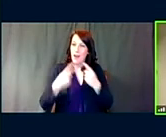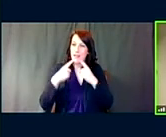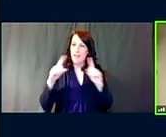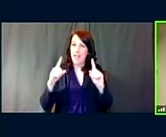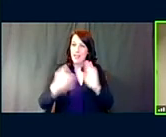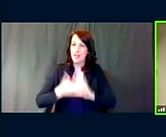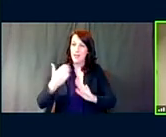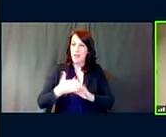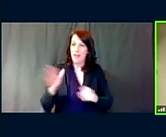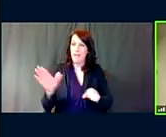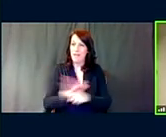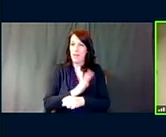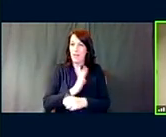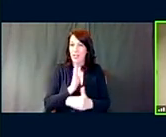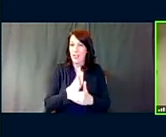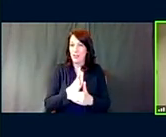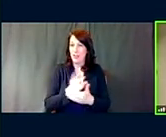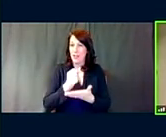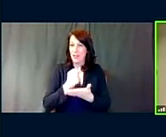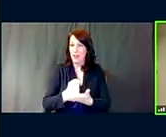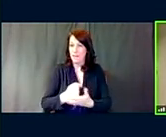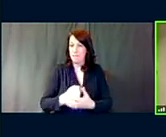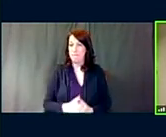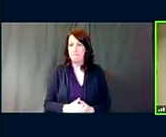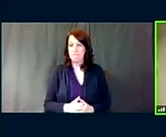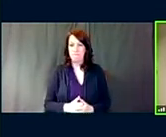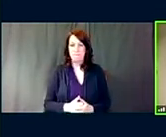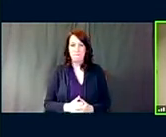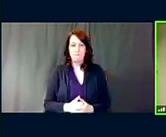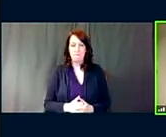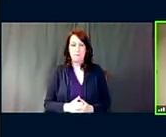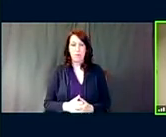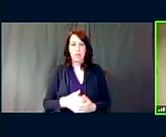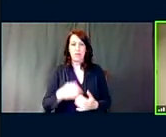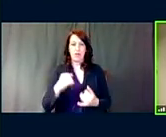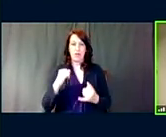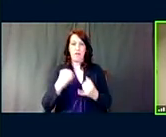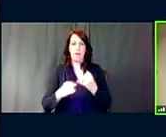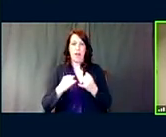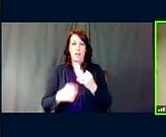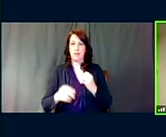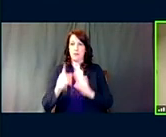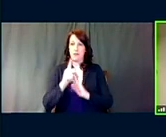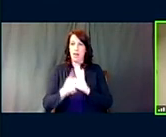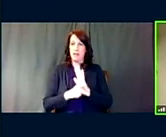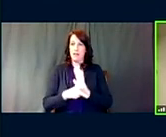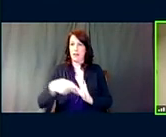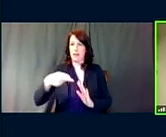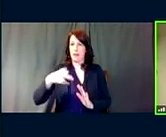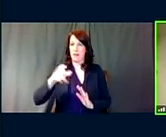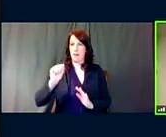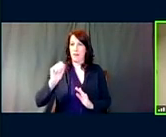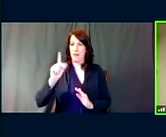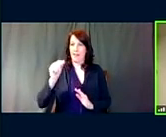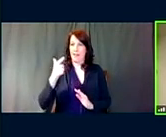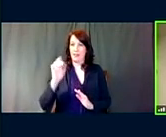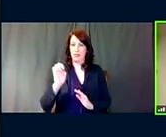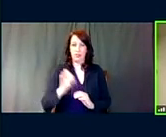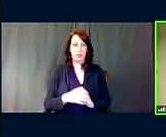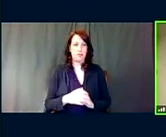IT IS COST EFFECTIVE TO RUN THE FULL INTERVENTION. SO, THE FINAL POLICY PACKAGE